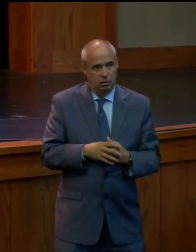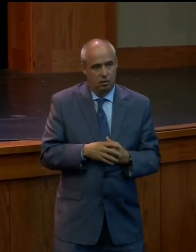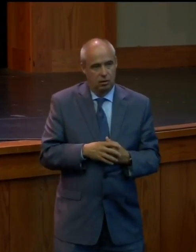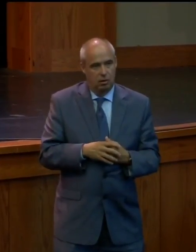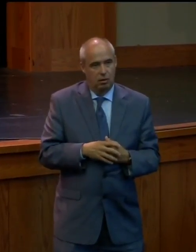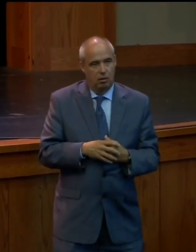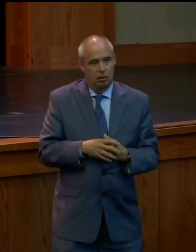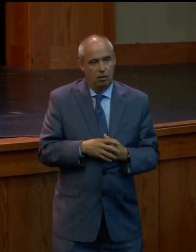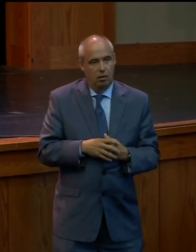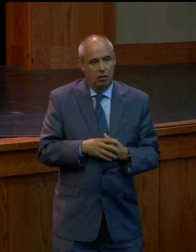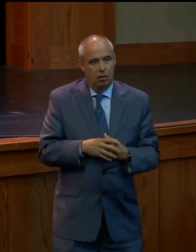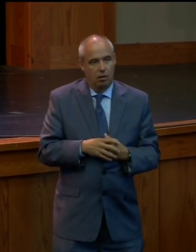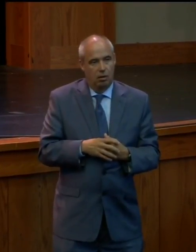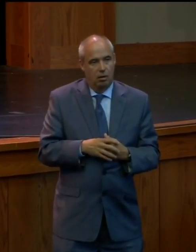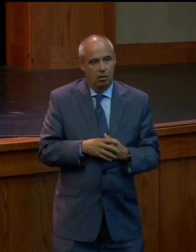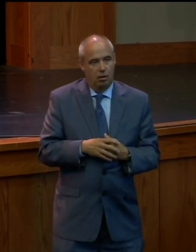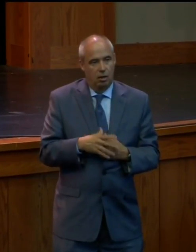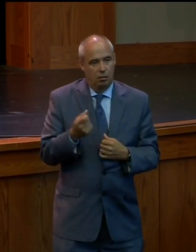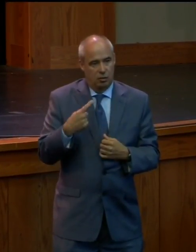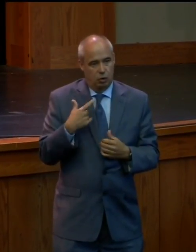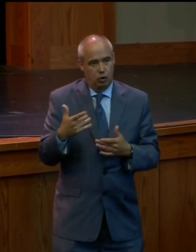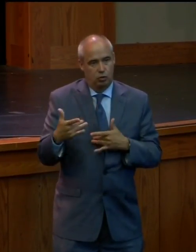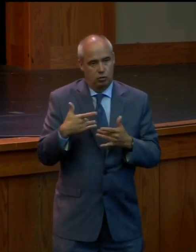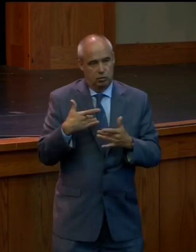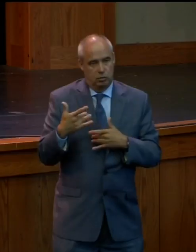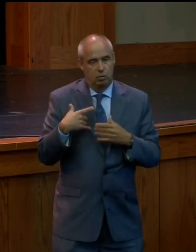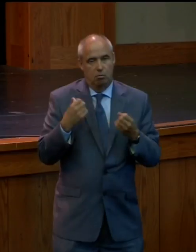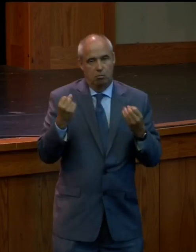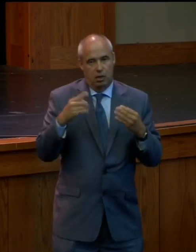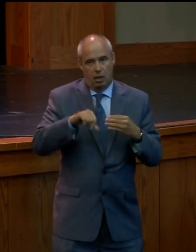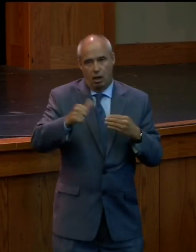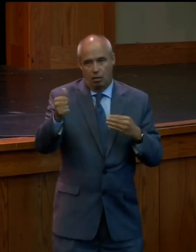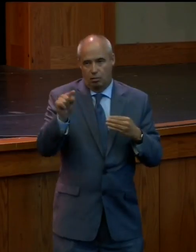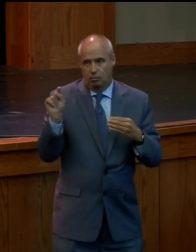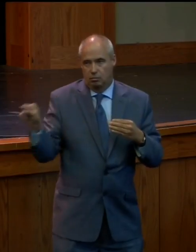HOWEVER, I AM CONCERNED AS MANY OTHERS ARE JUST ABOUT THE RUSH